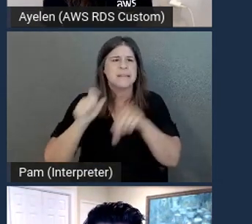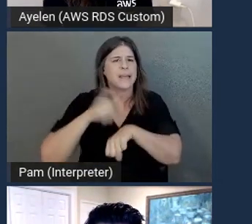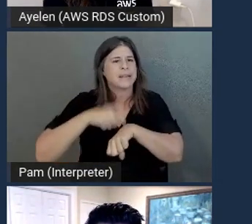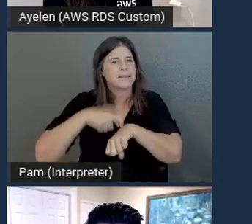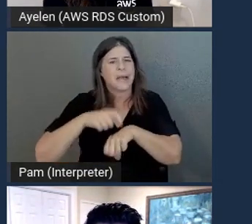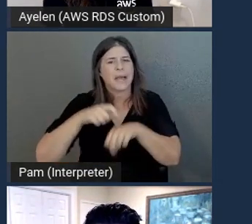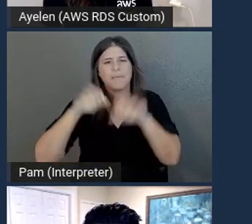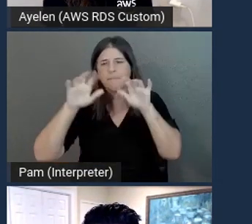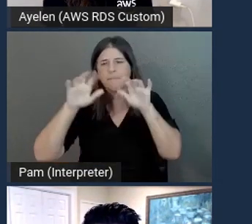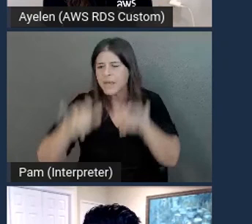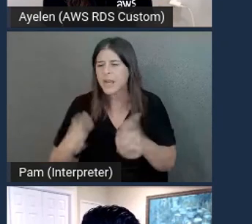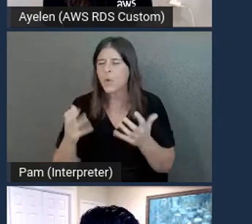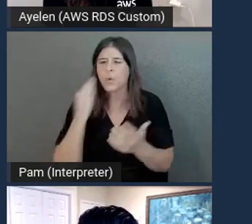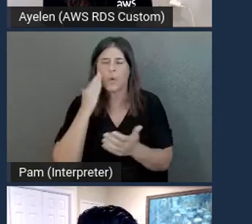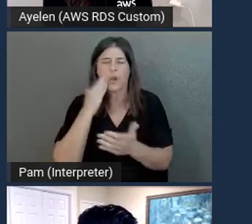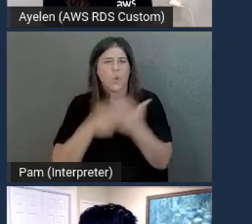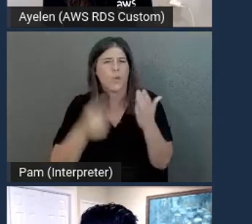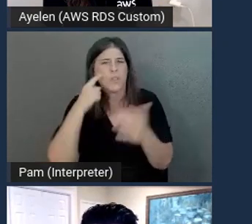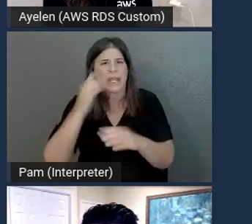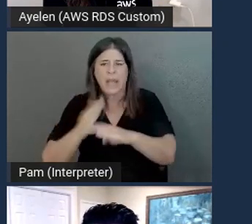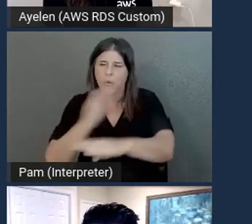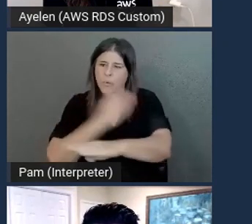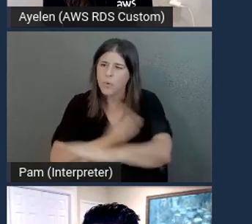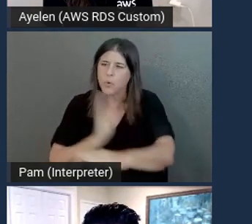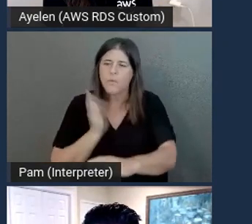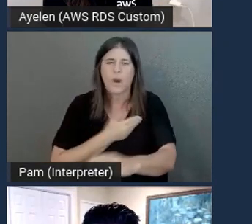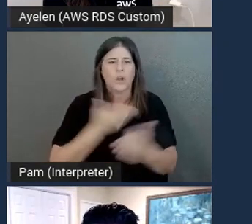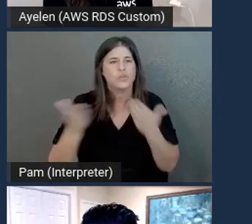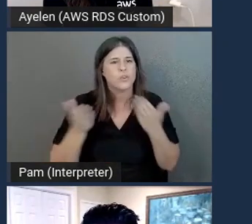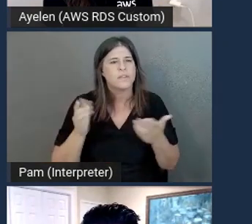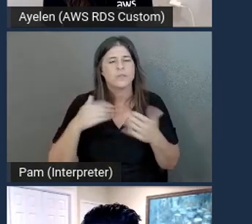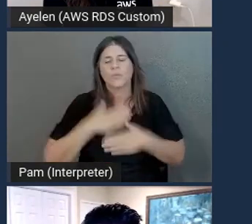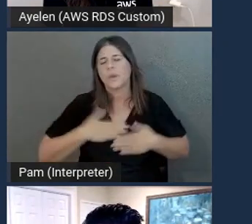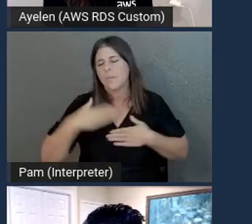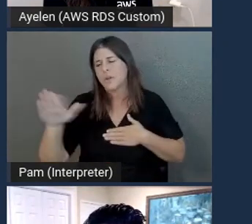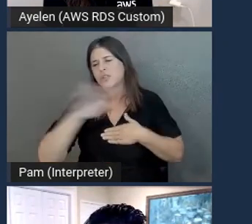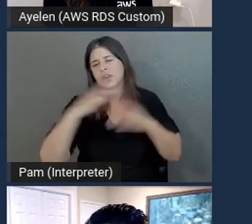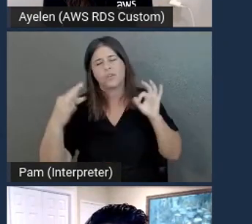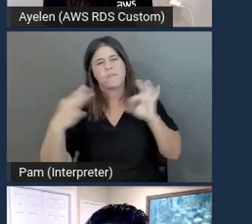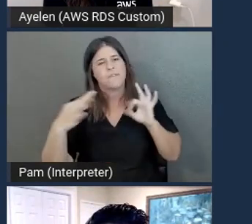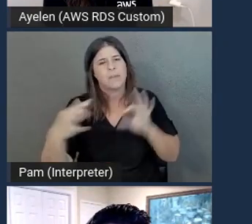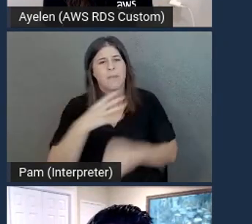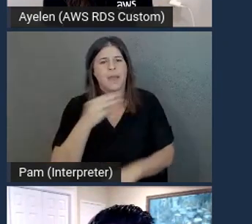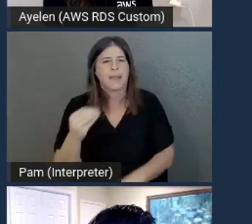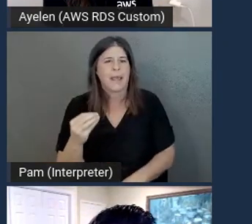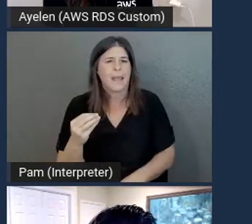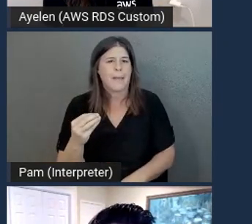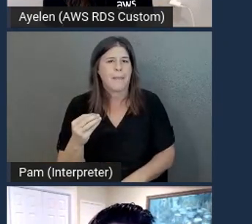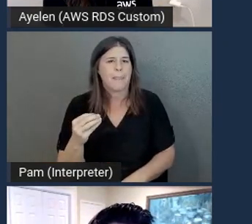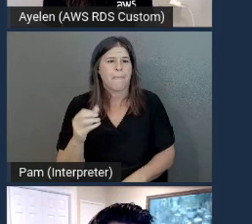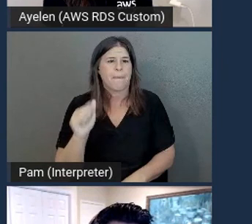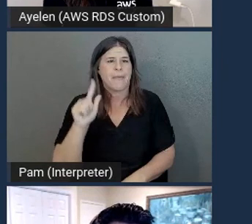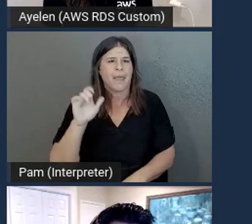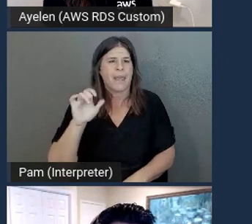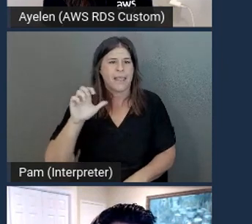We want to hear what you think, how we can be better. We always appreciate your feedback and Ayelen, Oleg, thank you for a great demo.